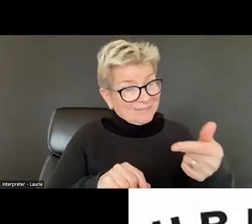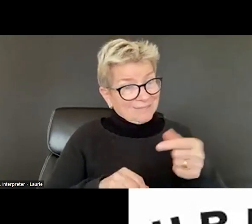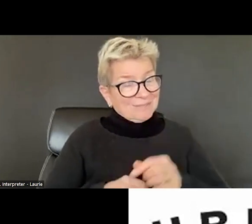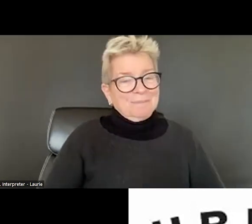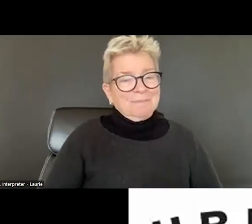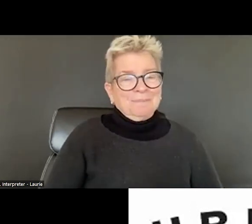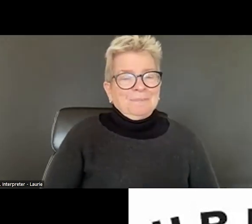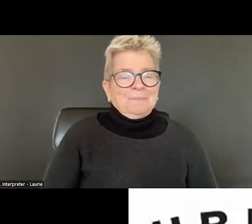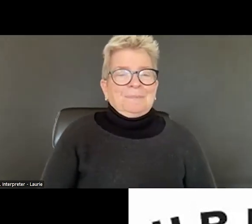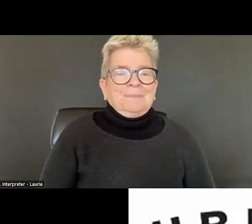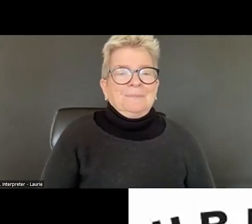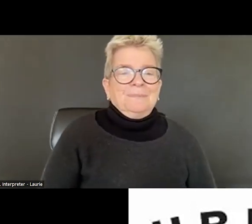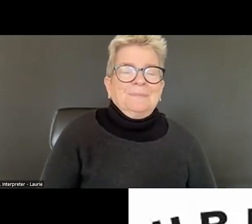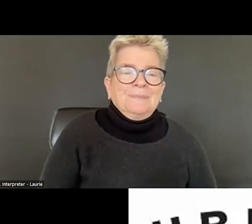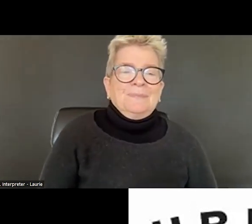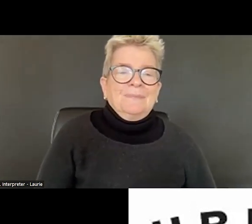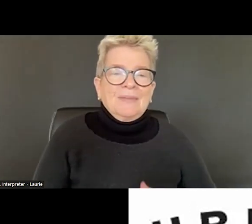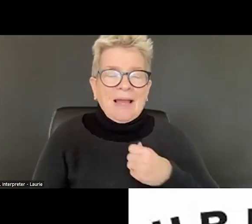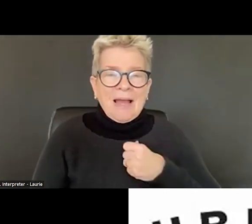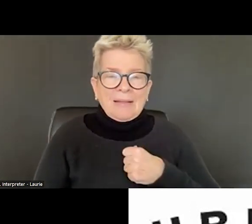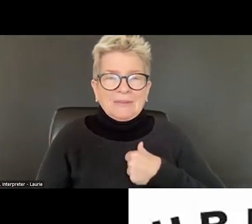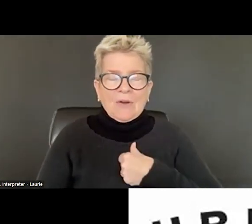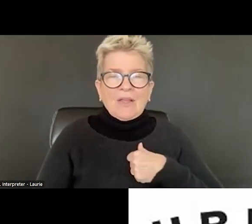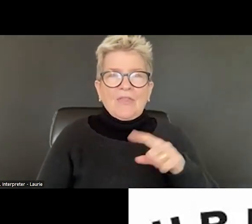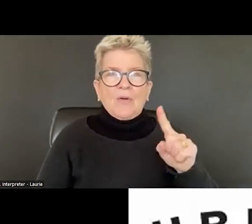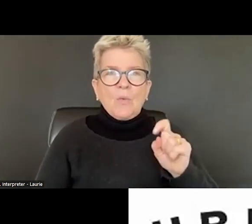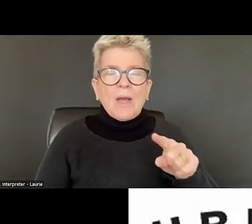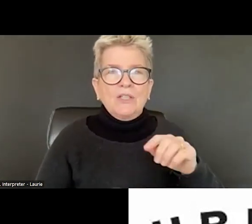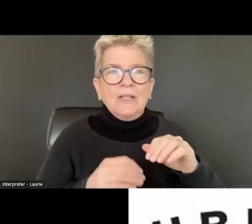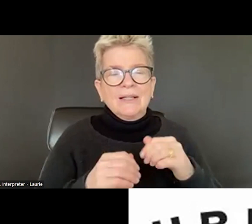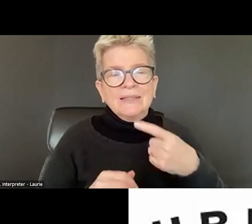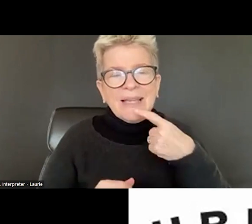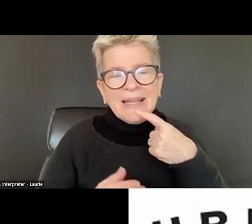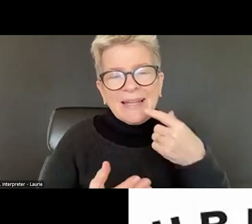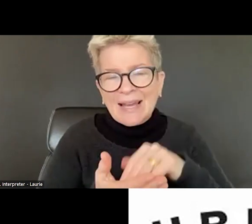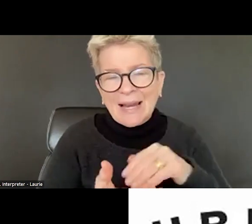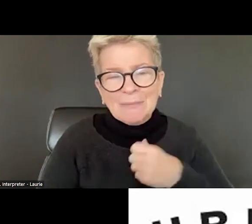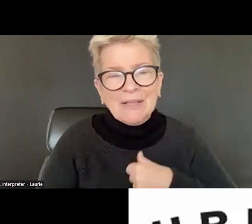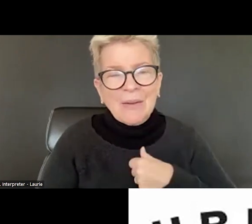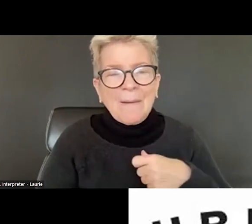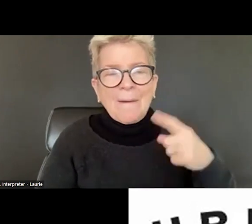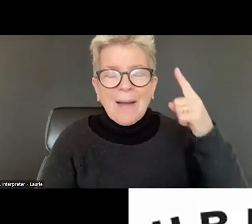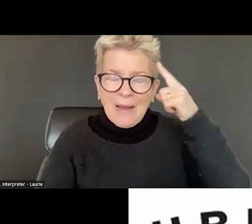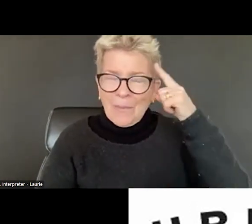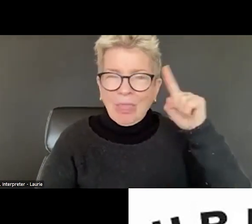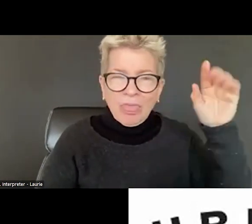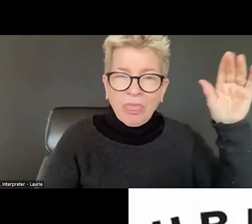so I'm sorry so the question is how do we repeat the question for me please because my how do we